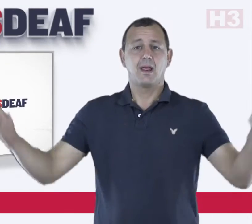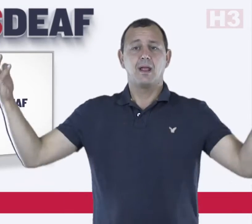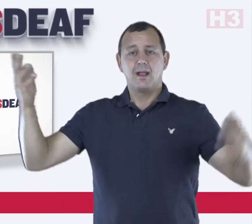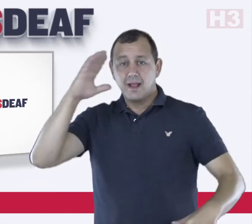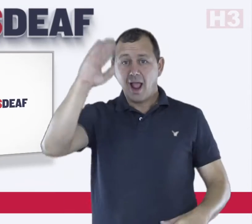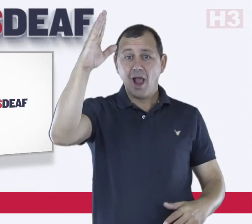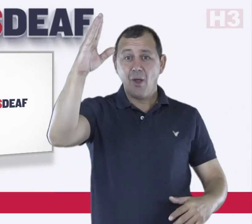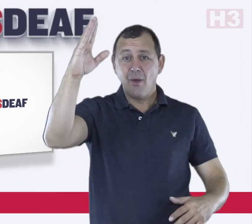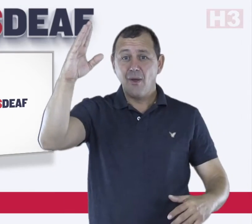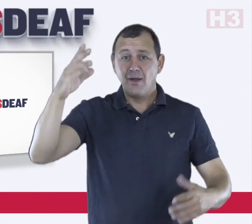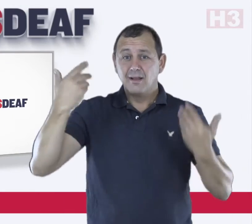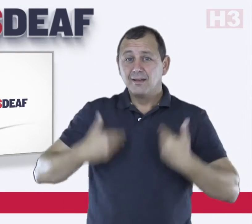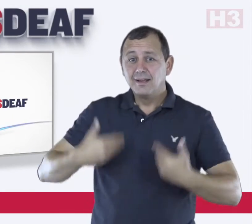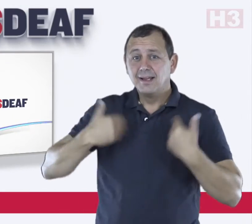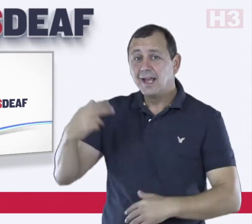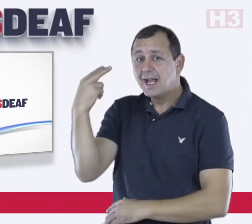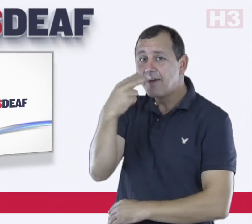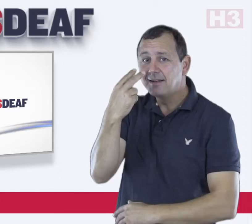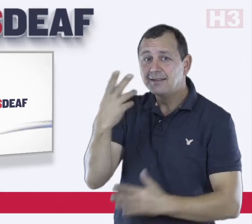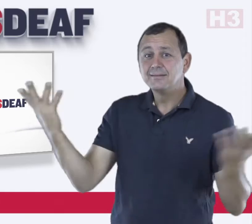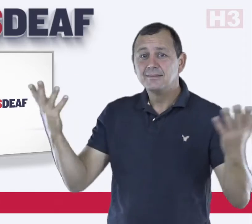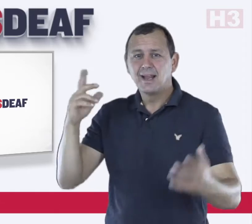Hello, my name is Ivan Burgov,